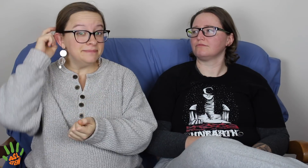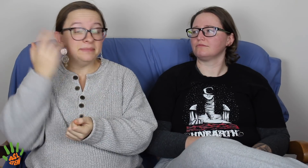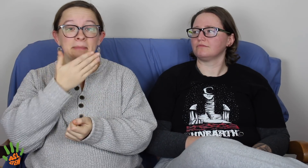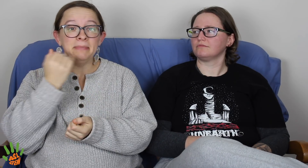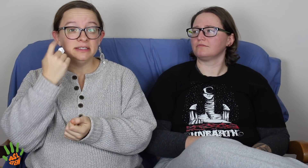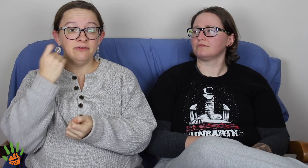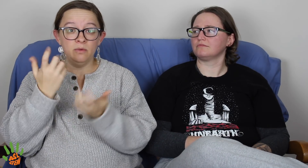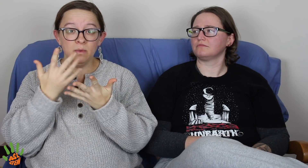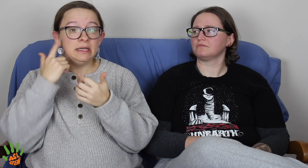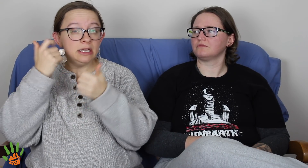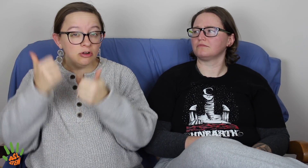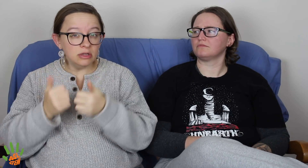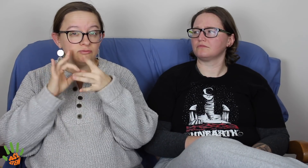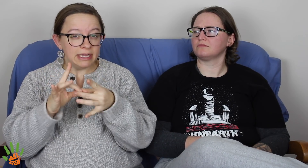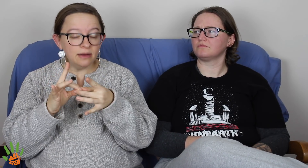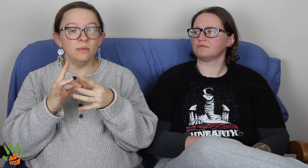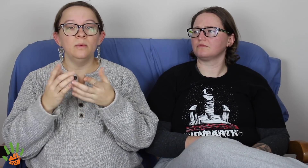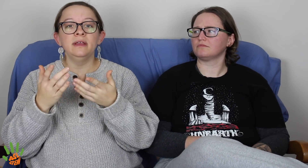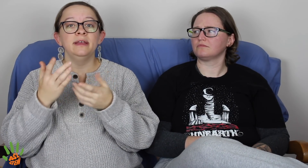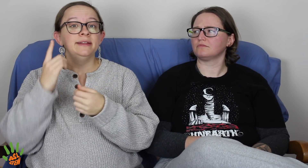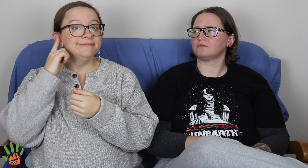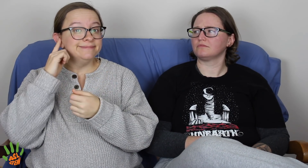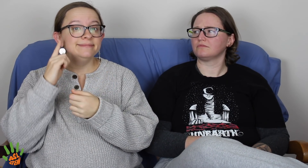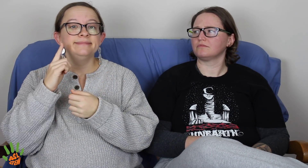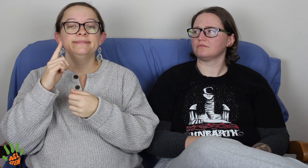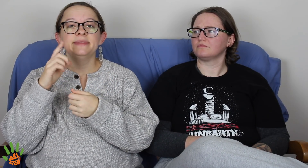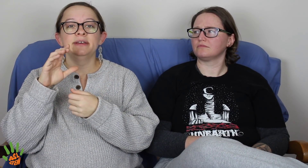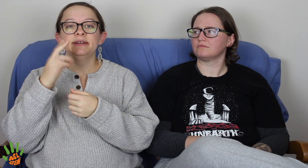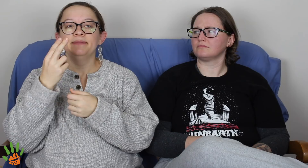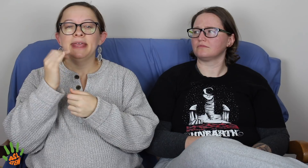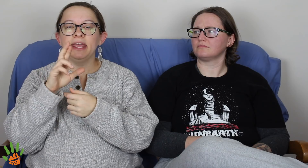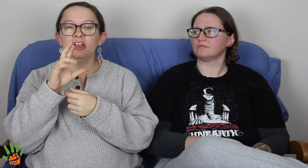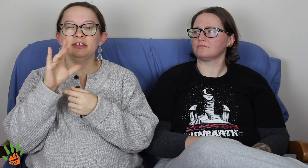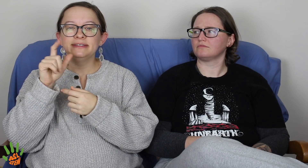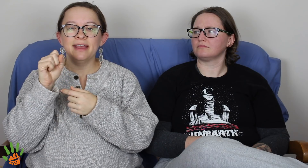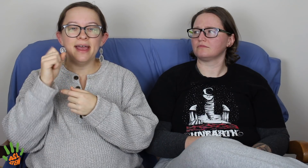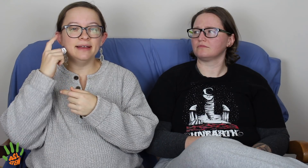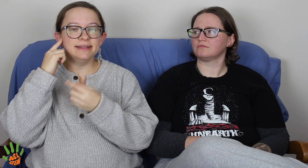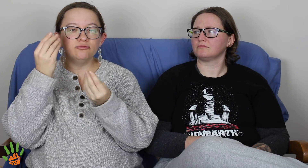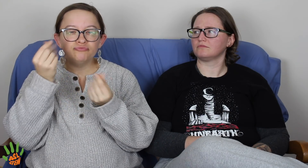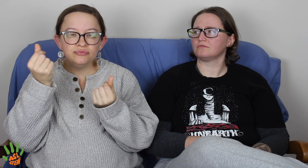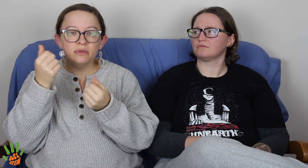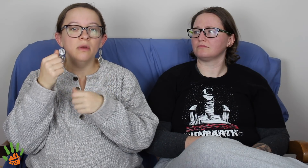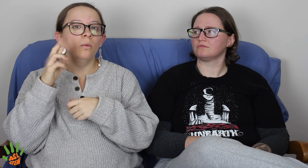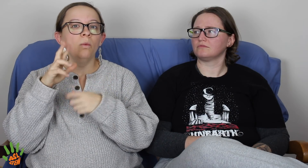Typically cochlear implants are best for hearing loss related to the hair cell loss,